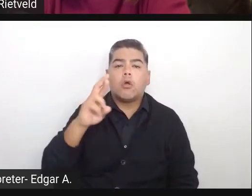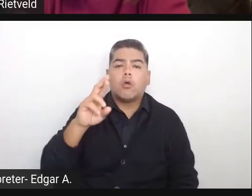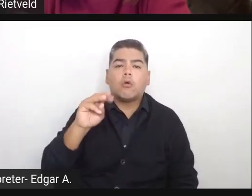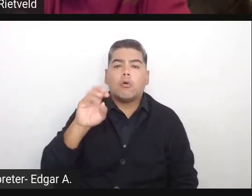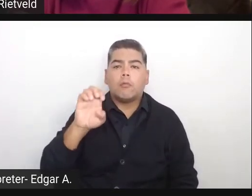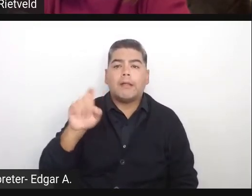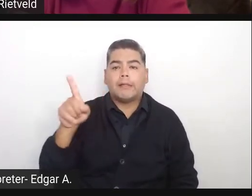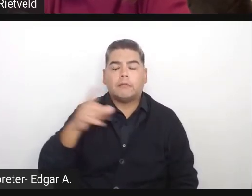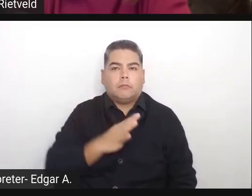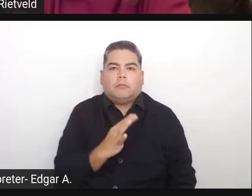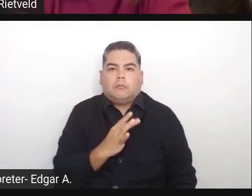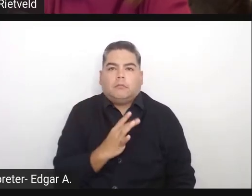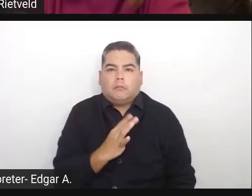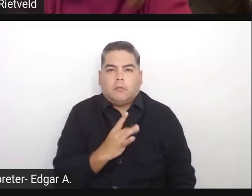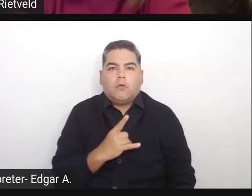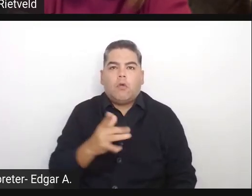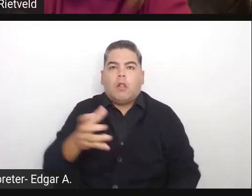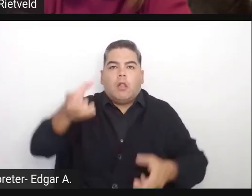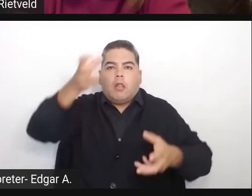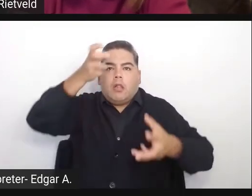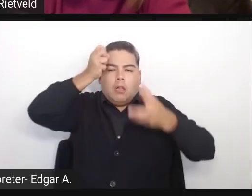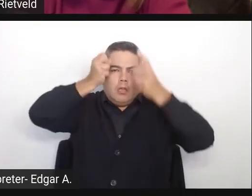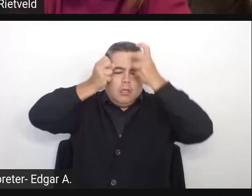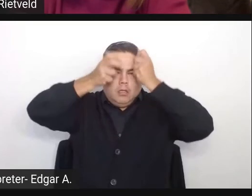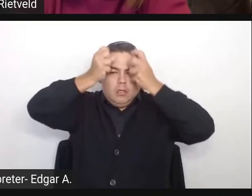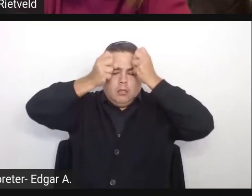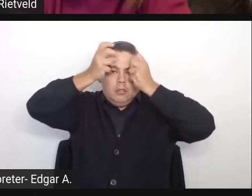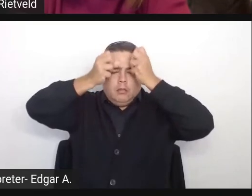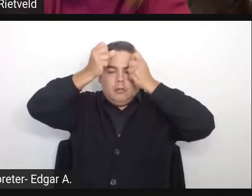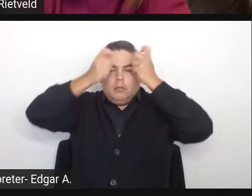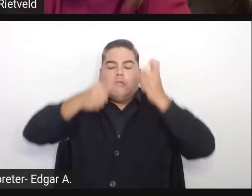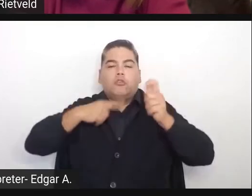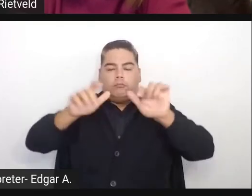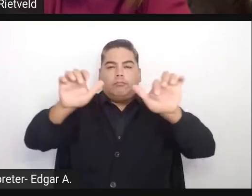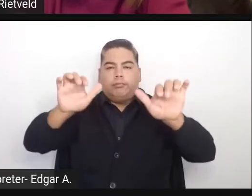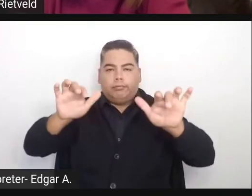what you've filled in, but I don't know off the top of my head.